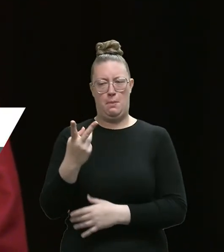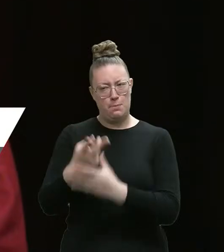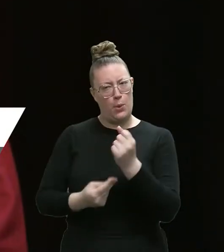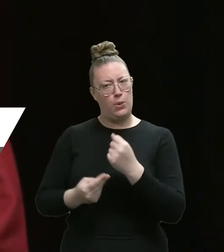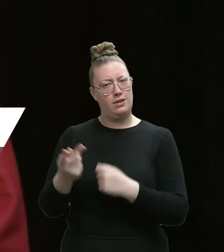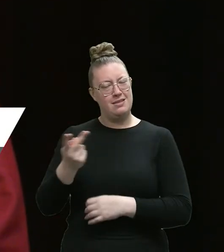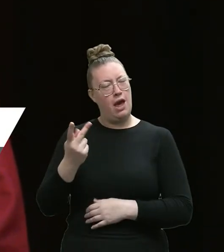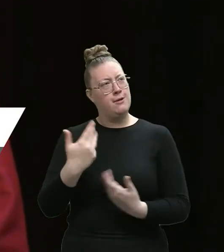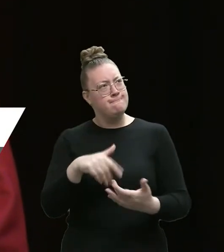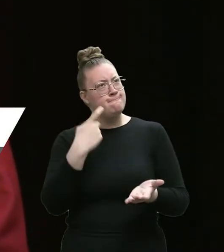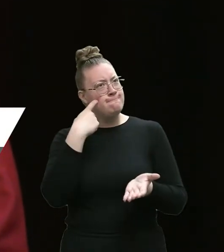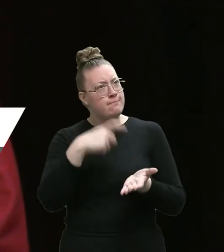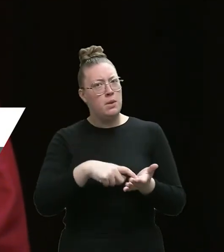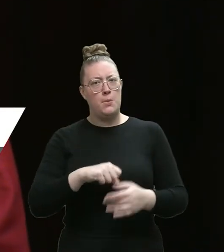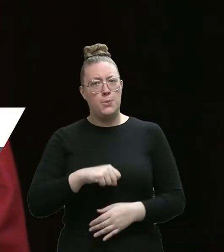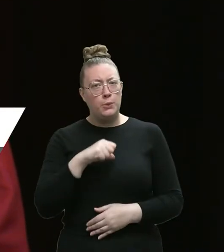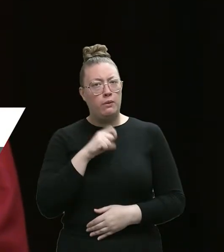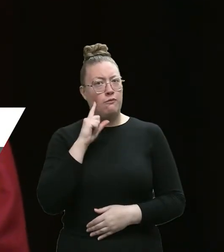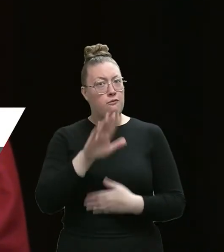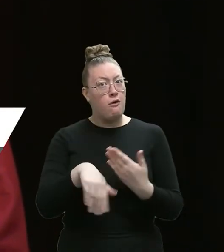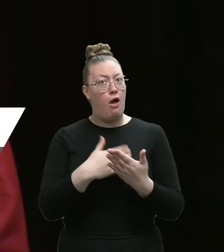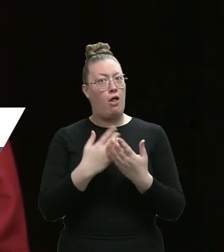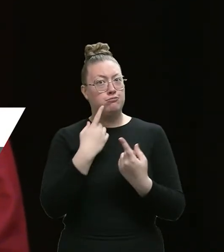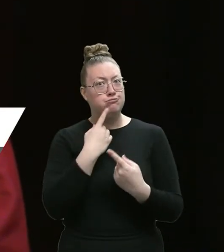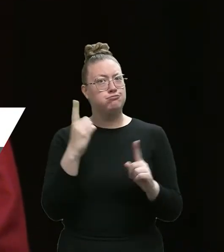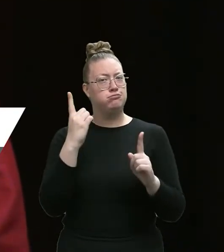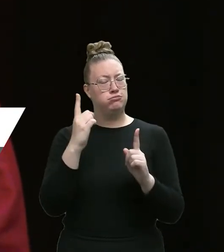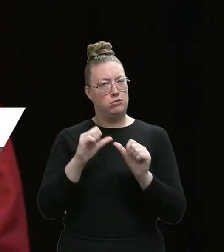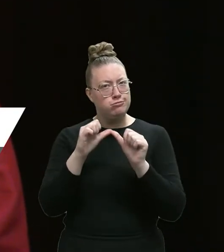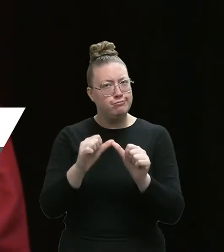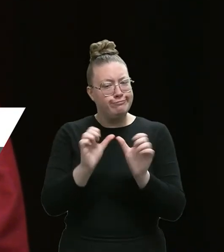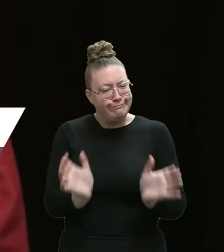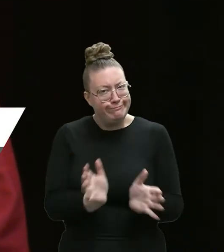Well, the phone gave a third route to get to this place.